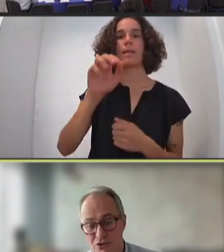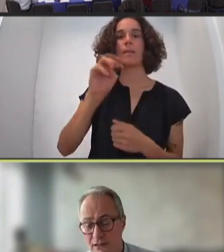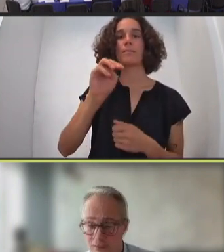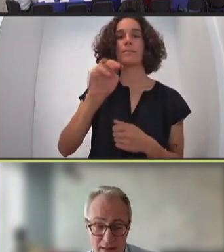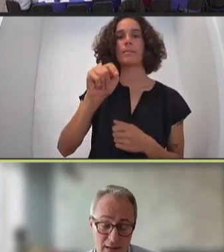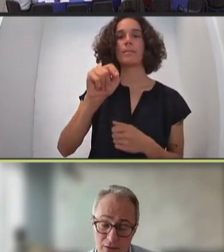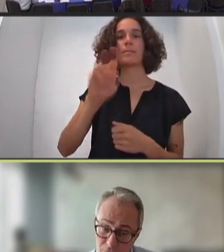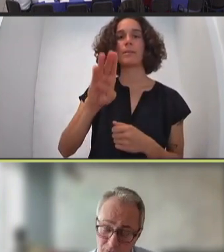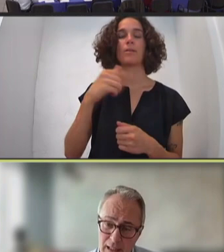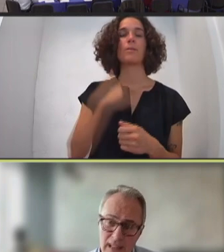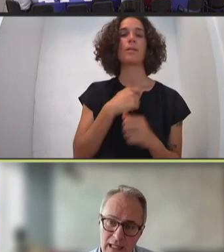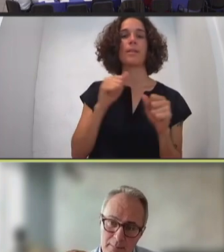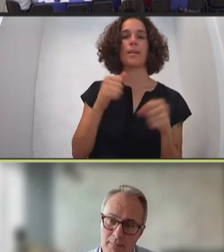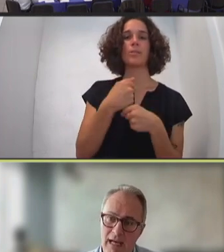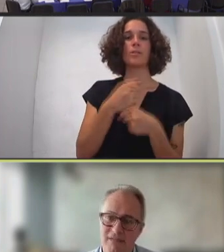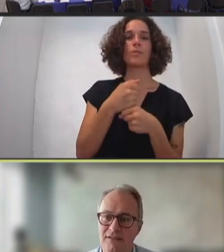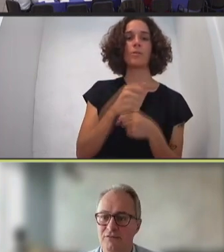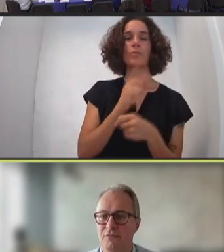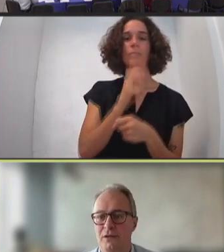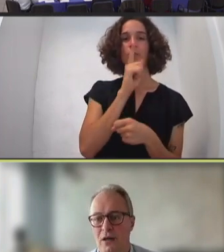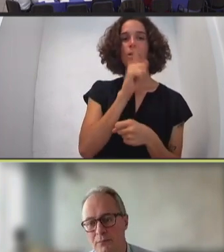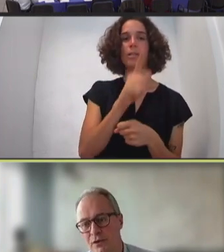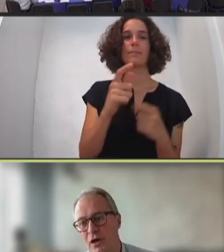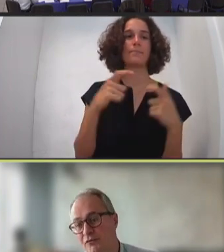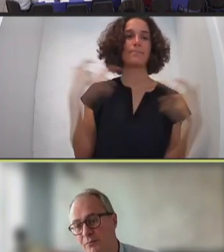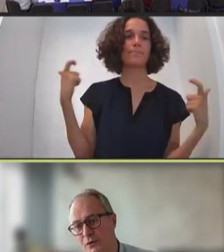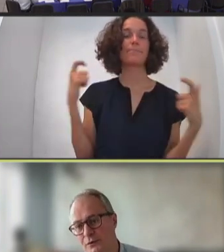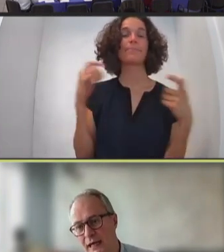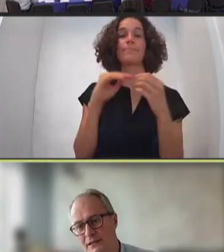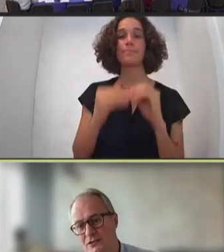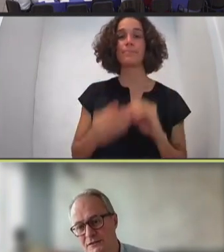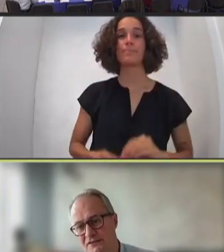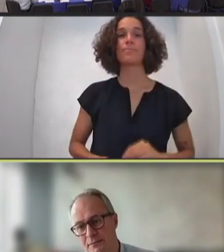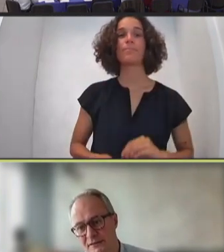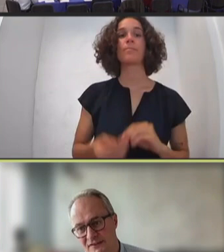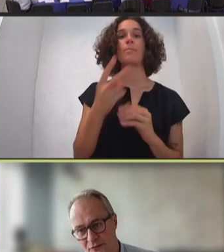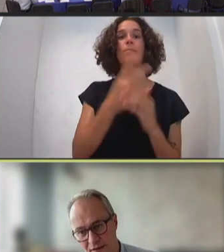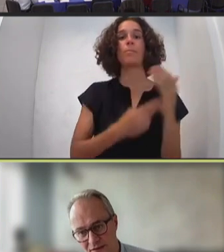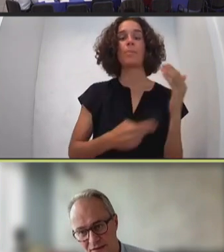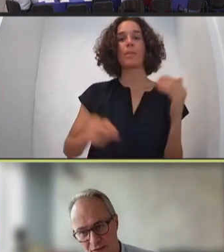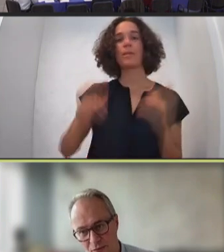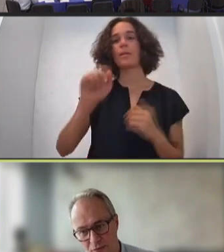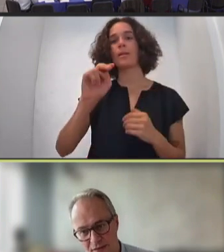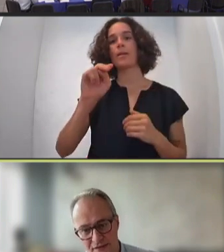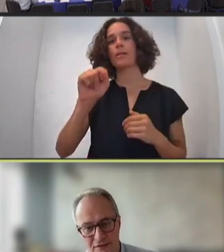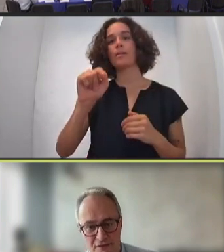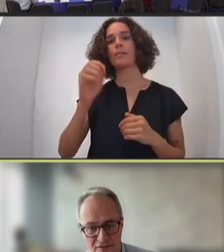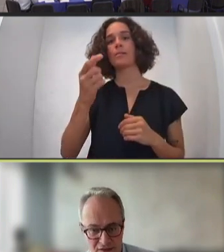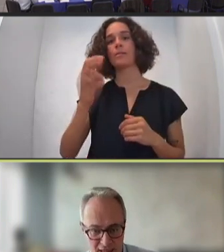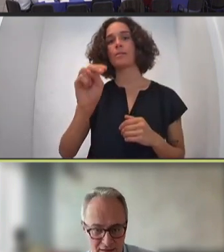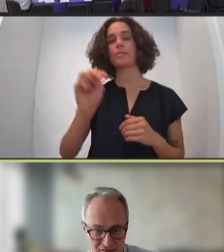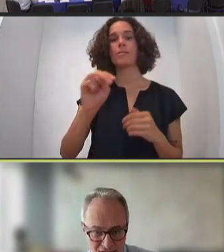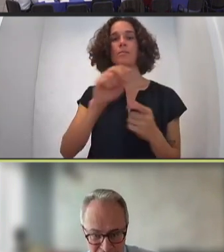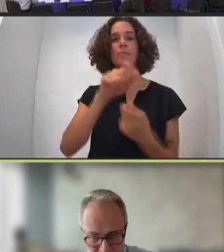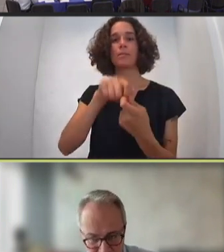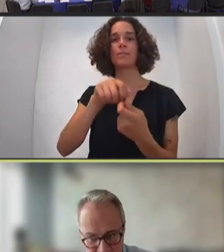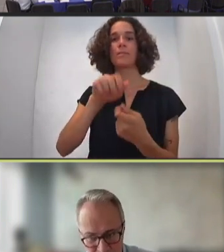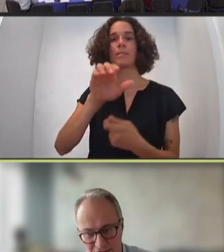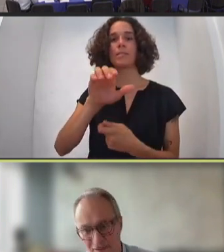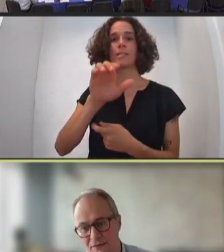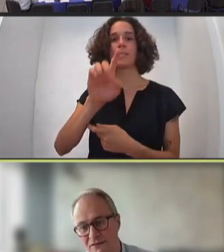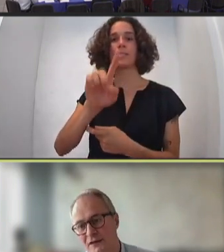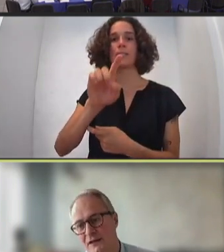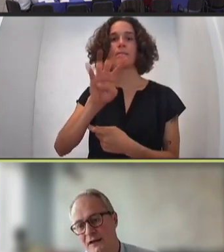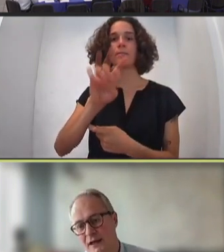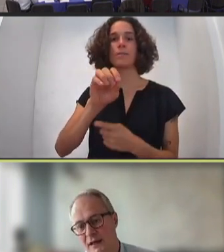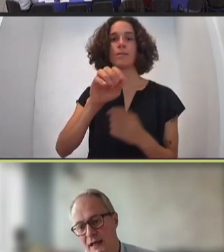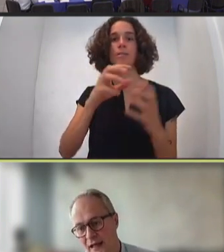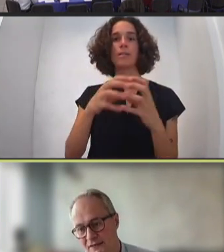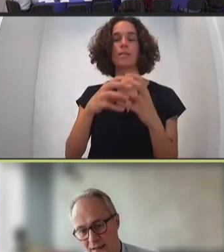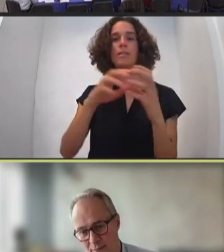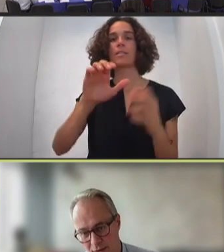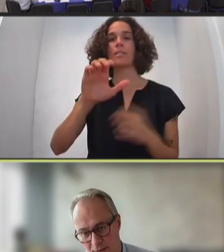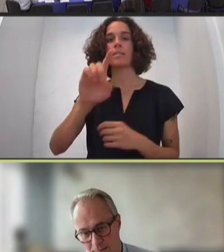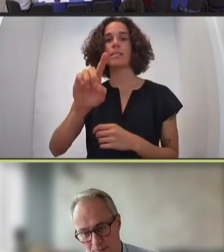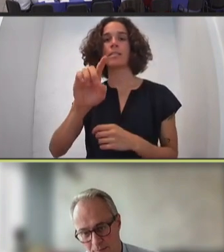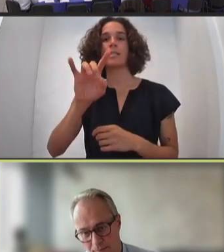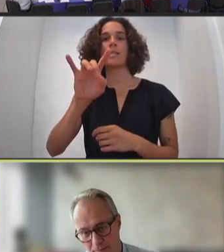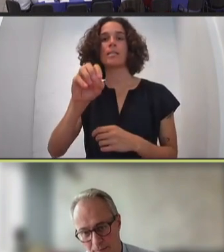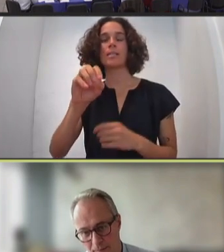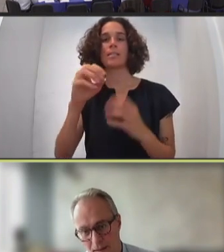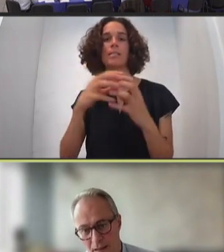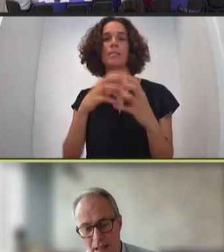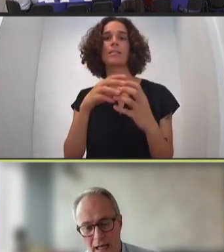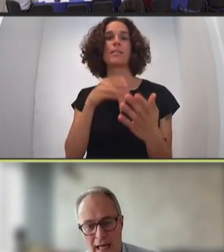generate really a massive number of both antigen specific, CD4 T cells and CD8 T cells against Mtb.